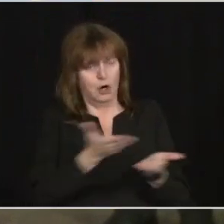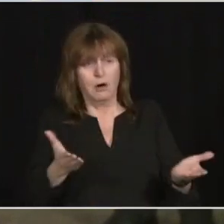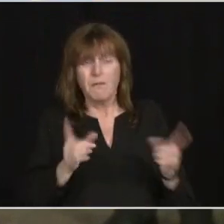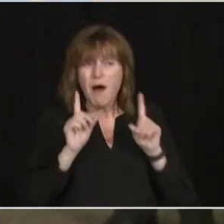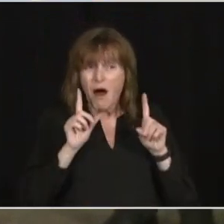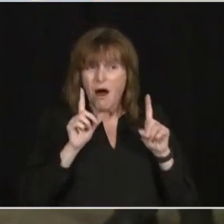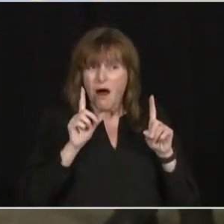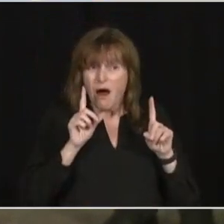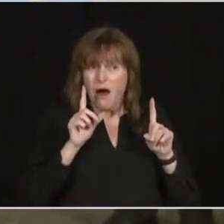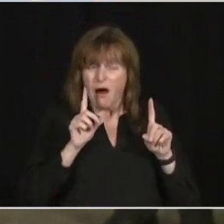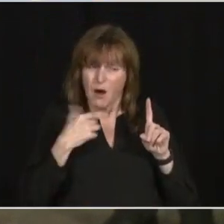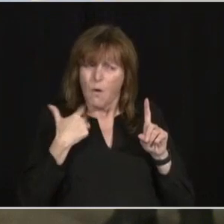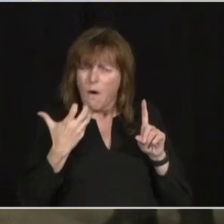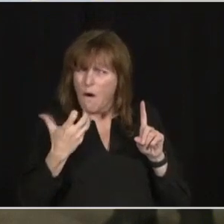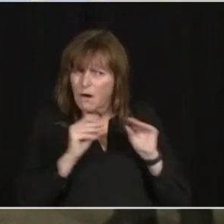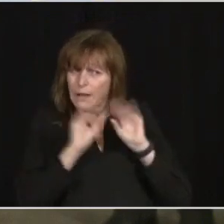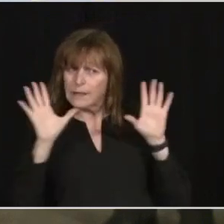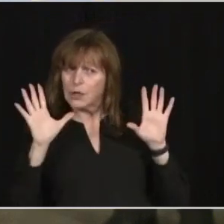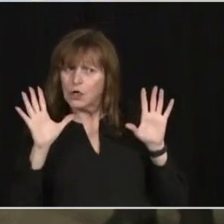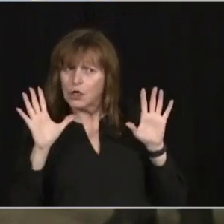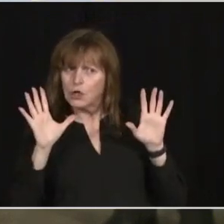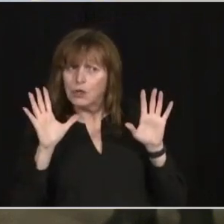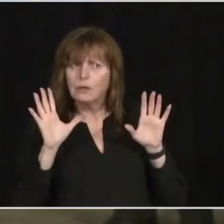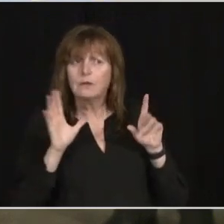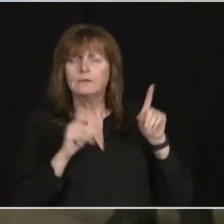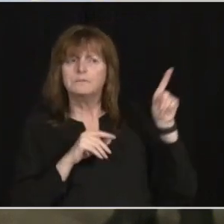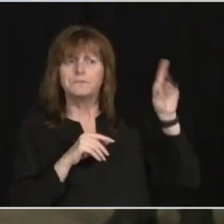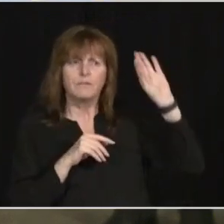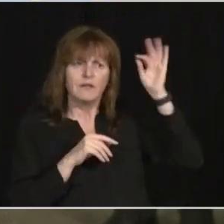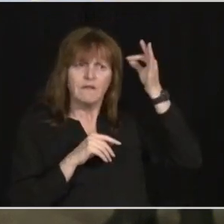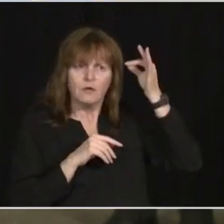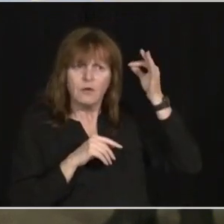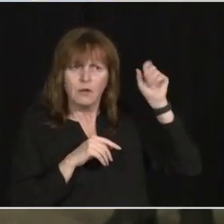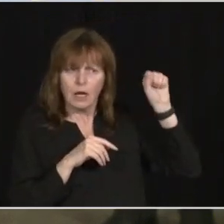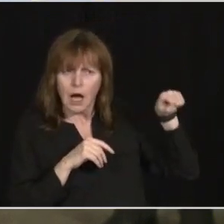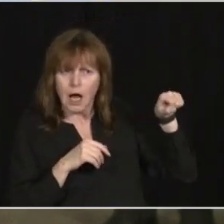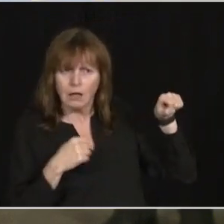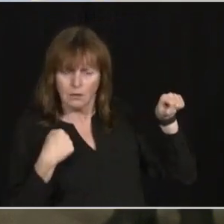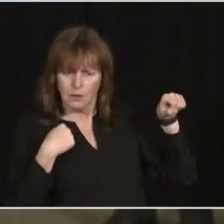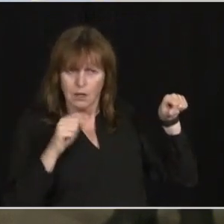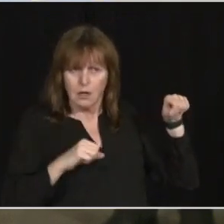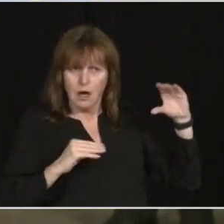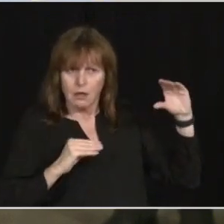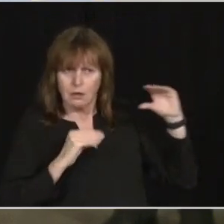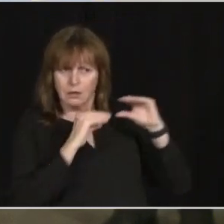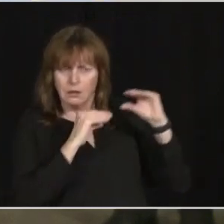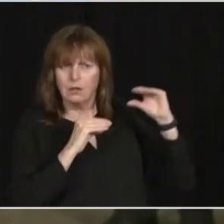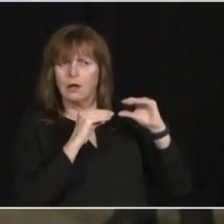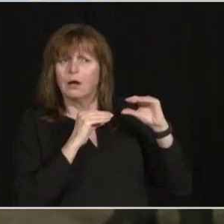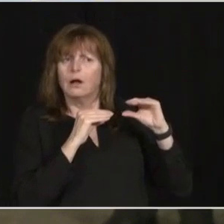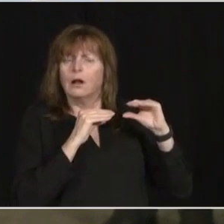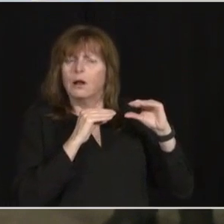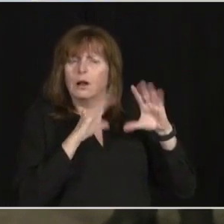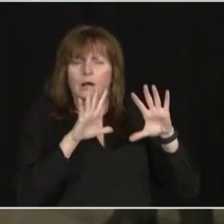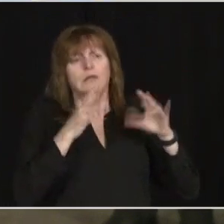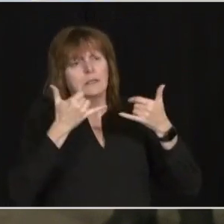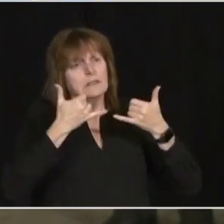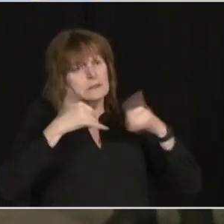But I just want to make sure we're clear on the package that the feds and the province will put forward.